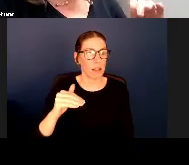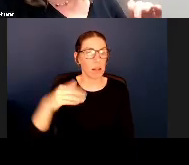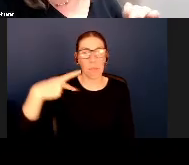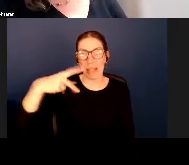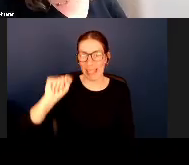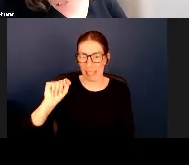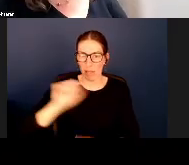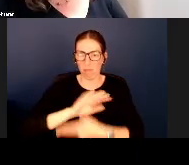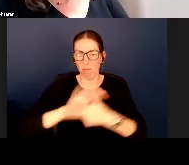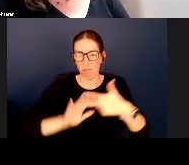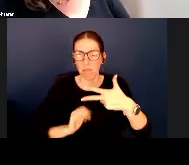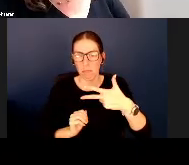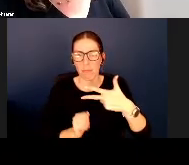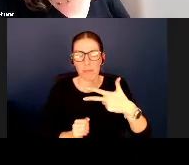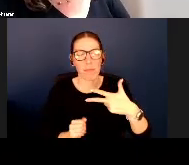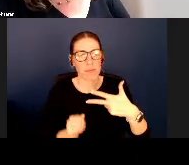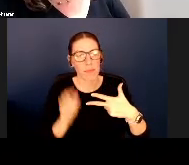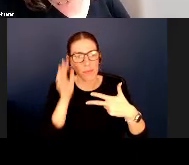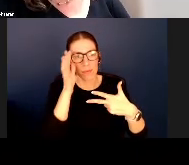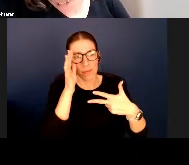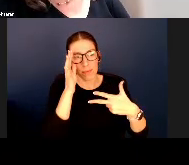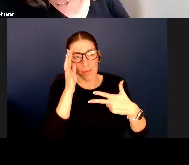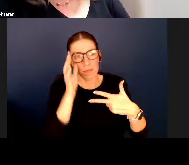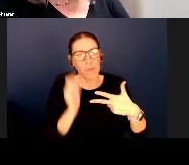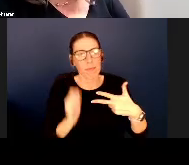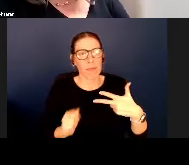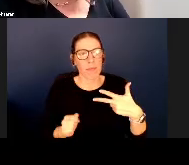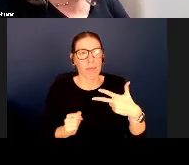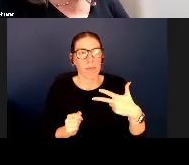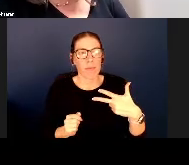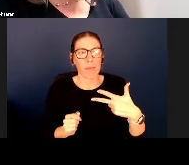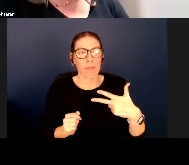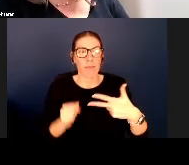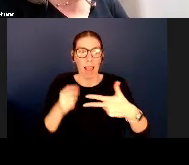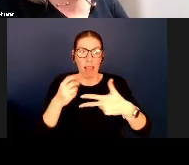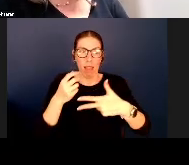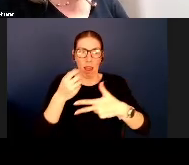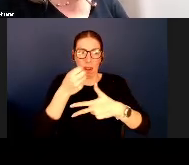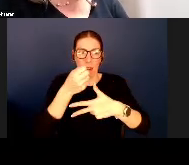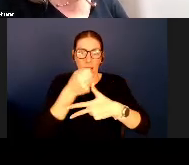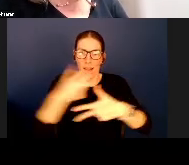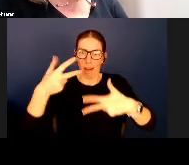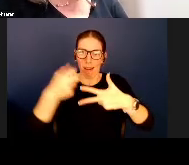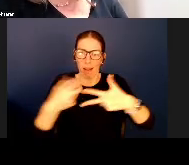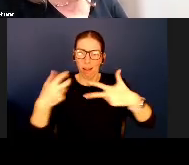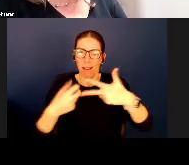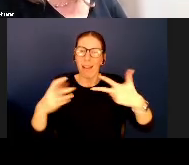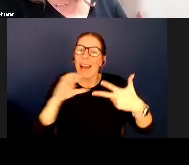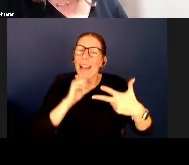physiotherapy. And we broke them up into the age categories in which they're serviced. So there's